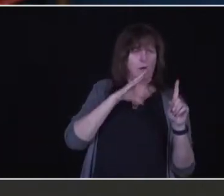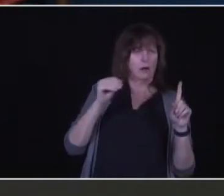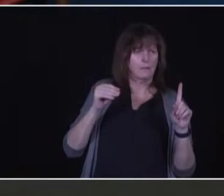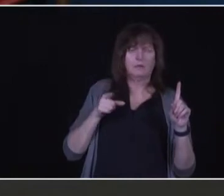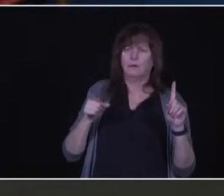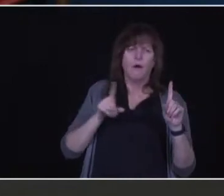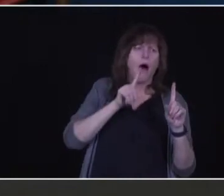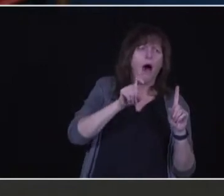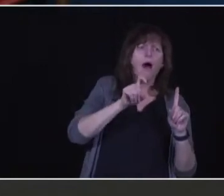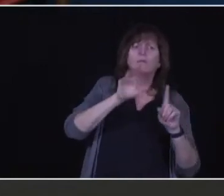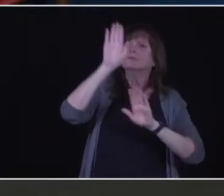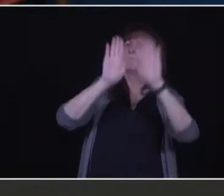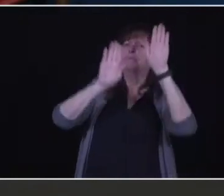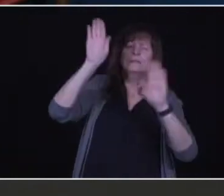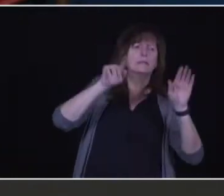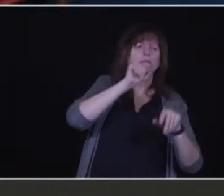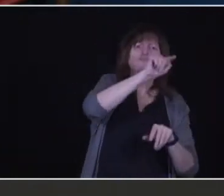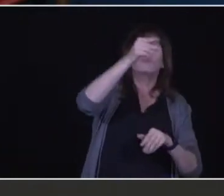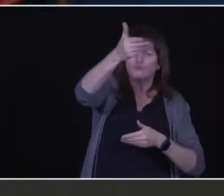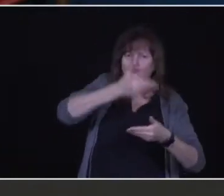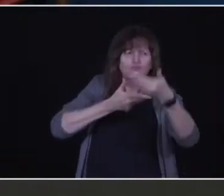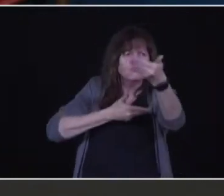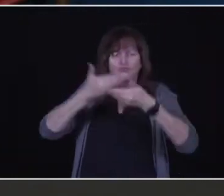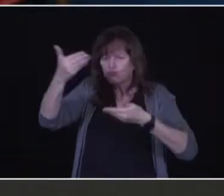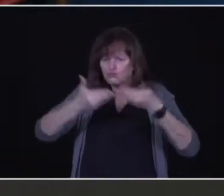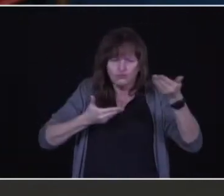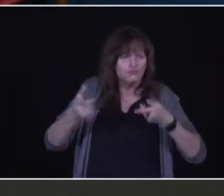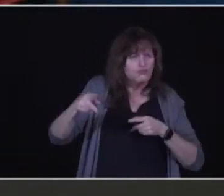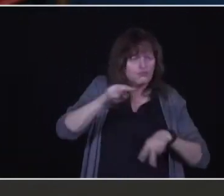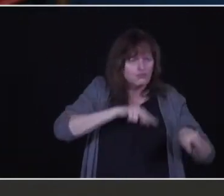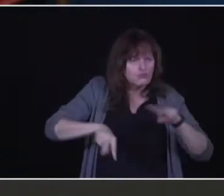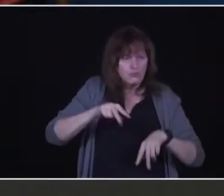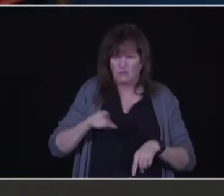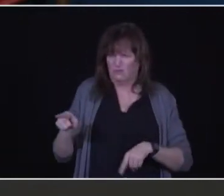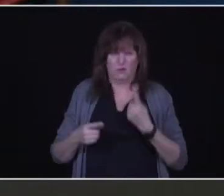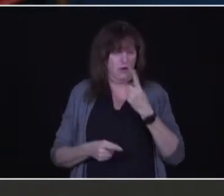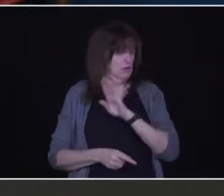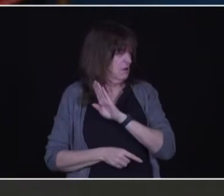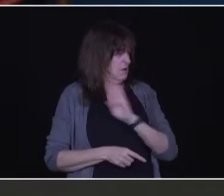with one particular developer and not be more transparent and offered out it up to the development community?